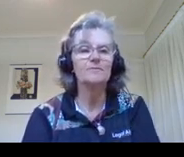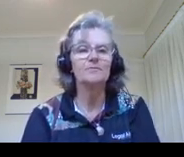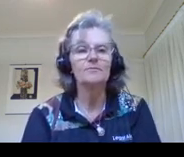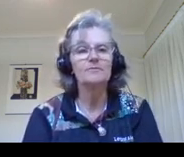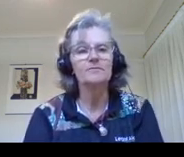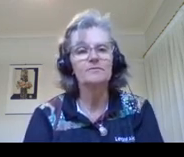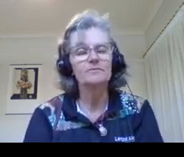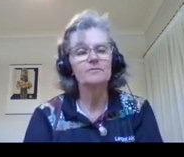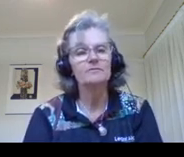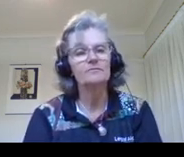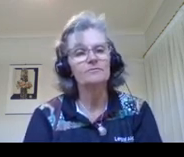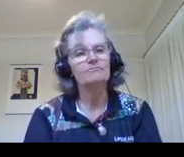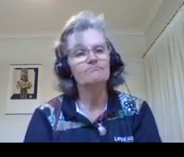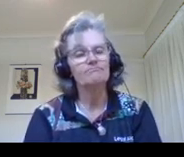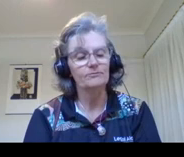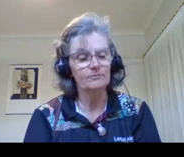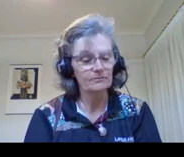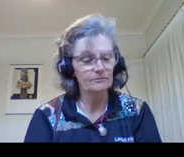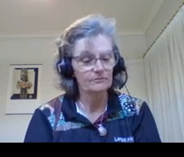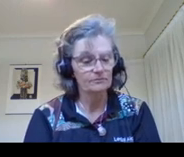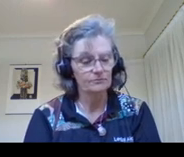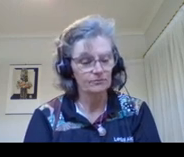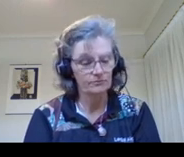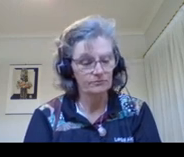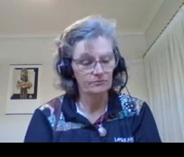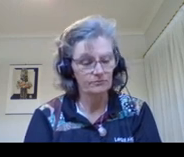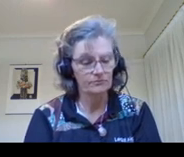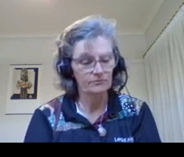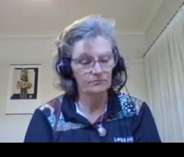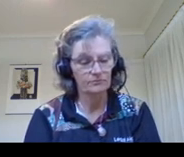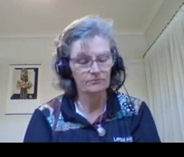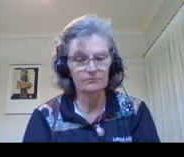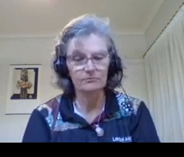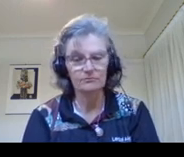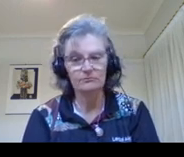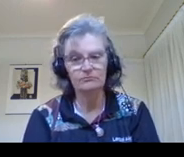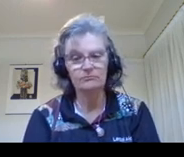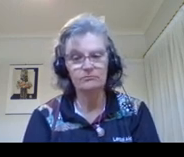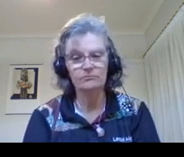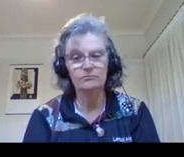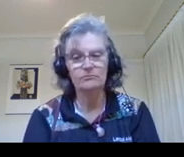yes so just to extension on Finn’s answer I suppose we don't know we don't have the figure